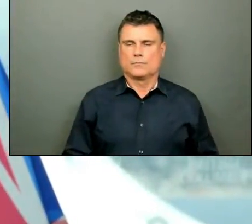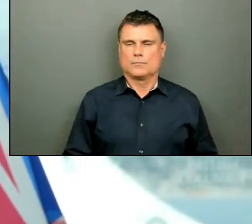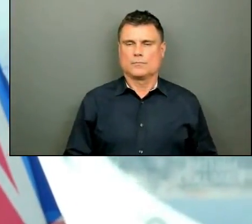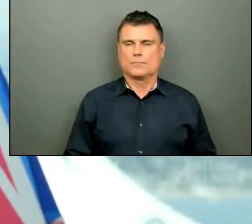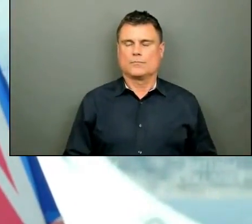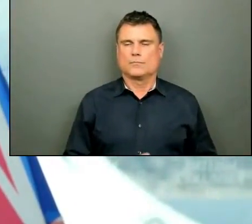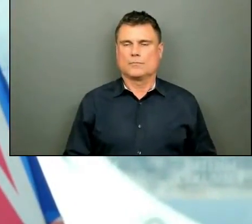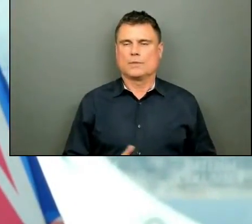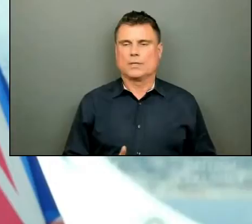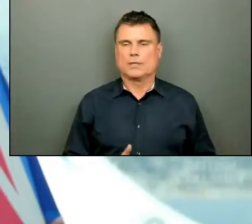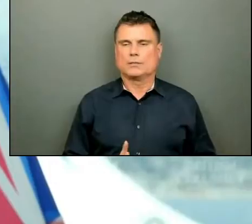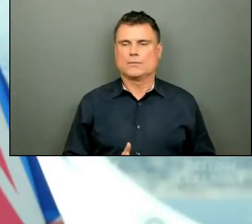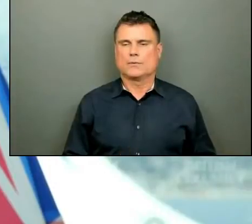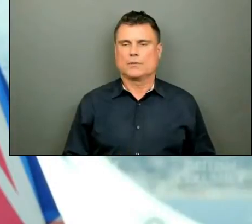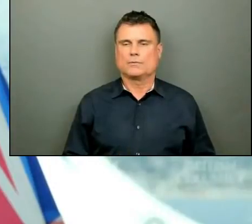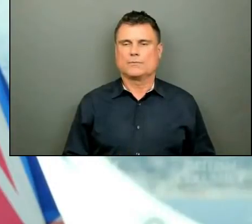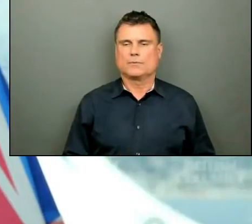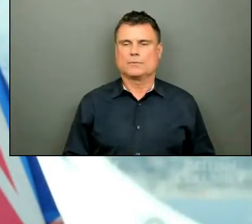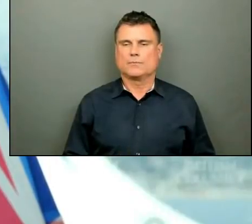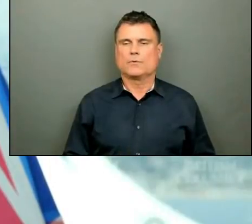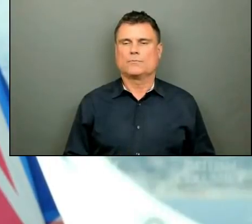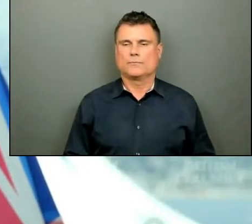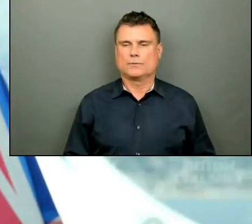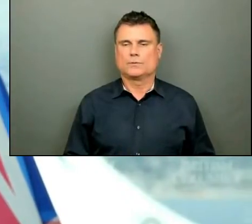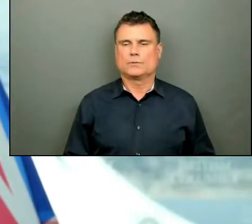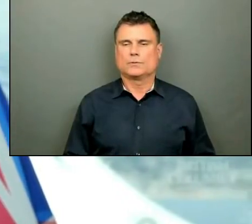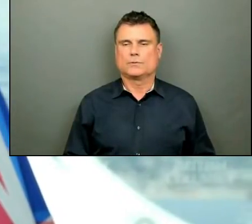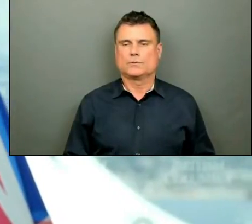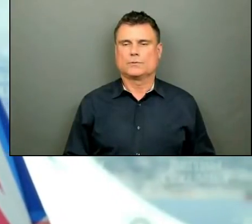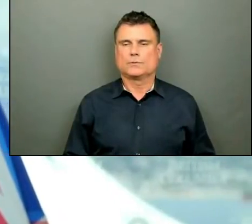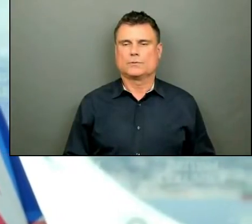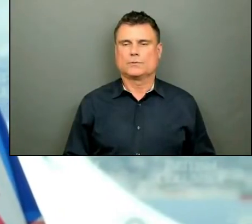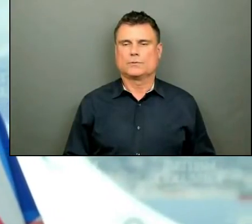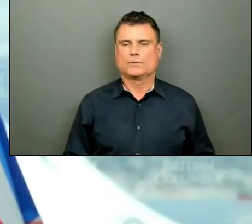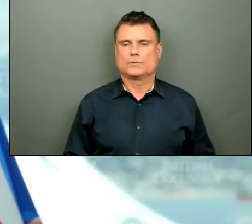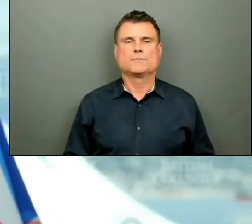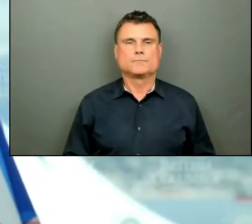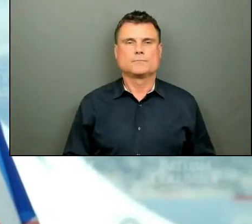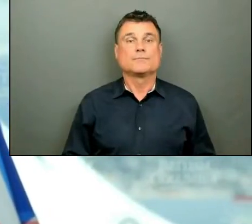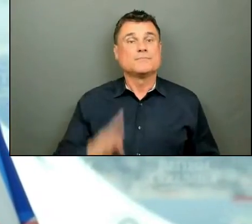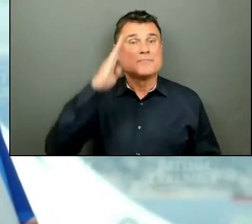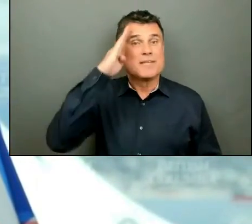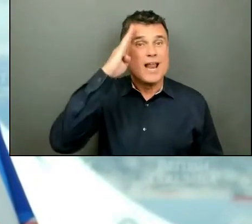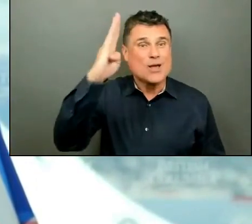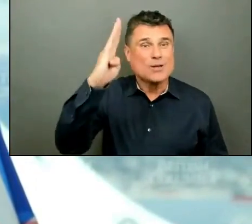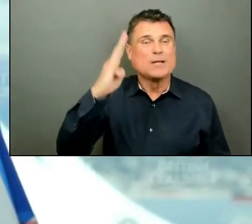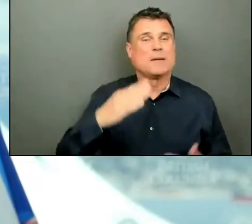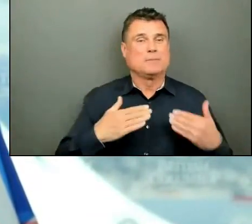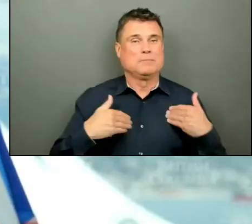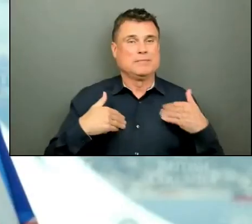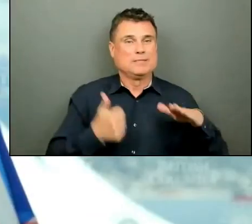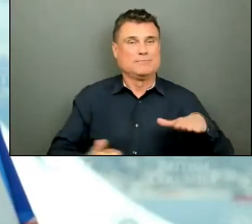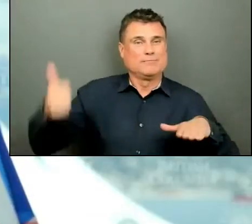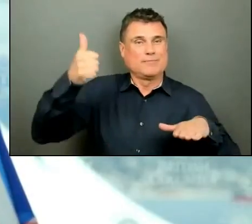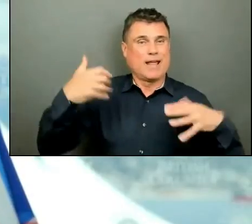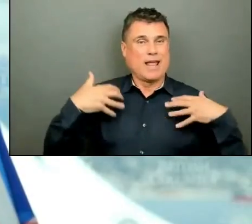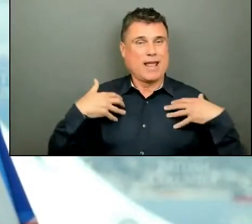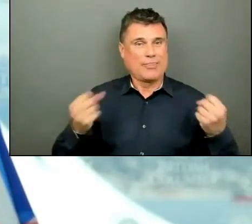Good afternoon, my name is Adrian, administer of health. To my right is